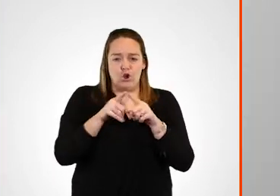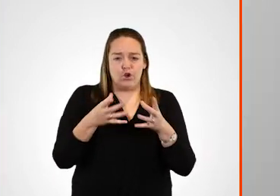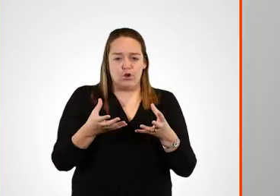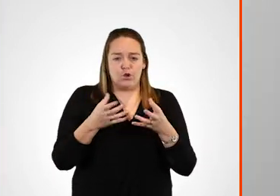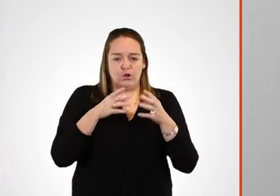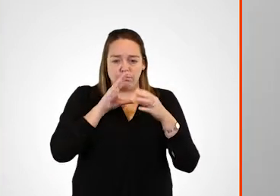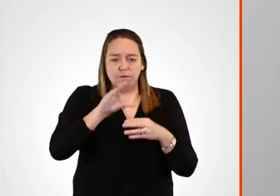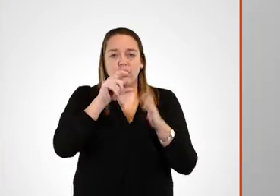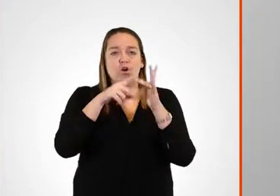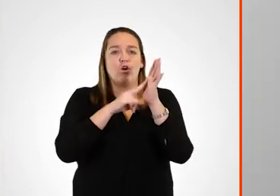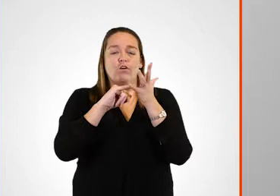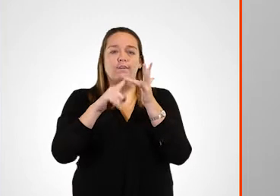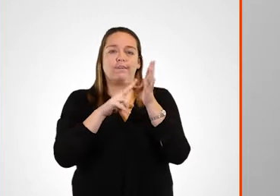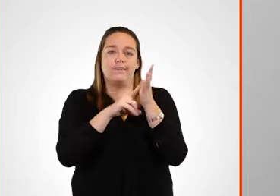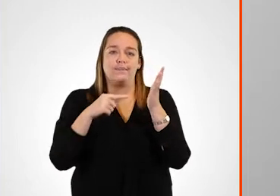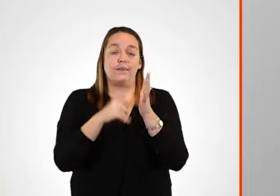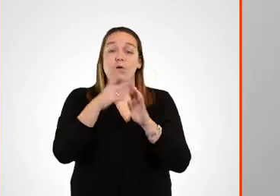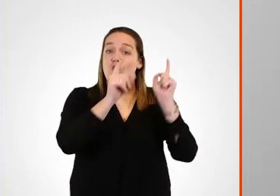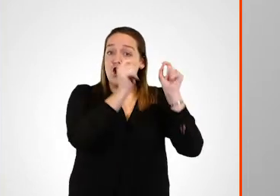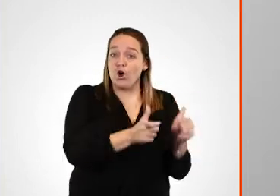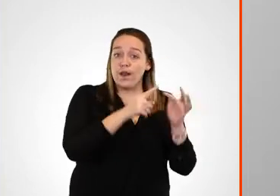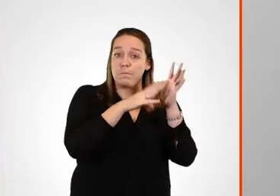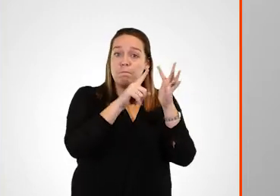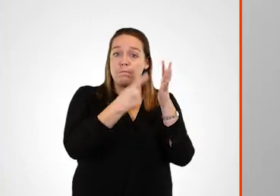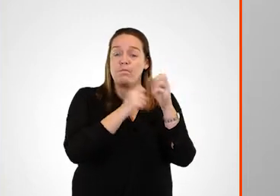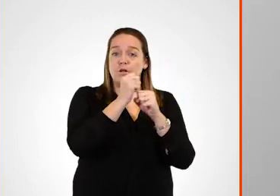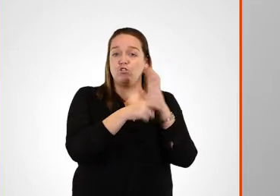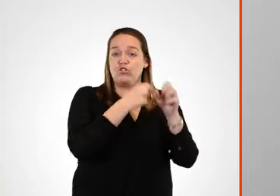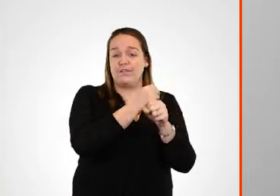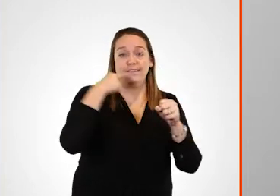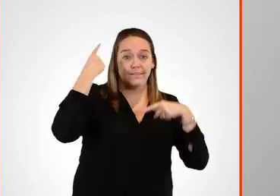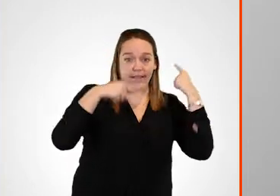that is, do the early emerging sounds from typically developing children